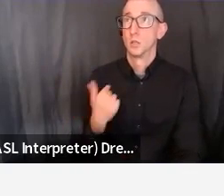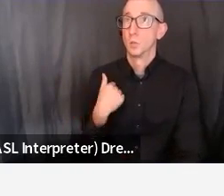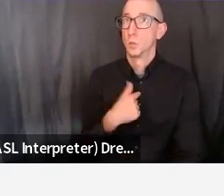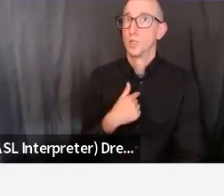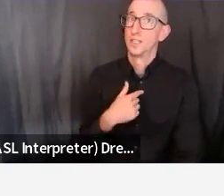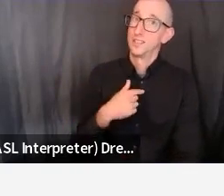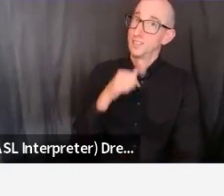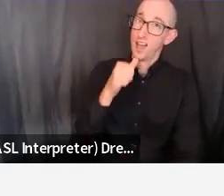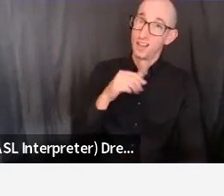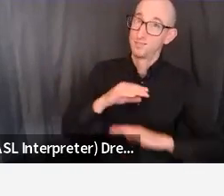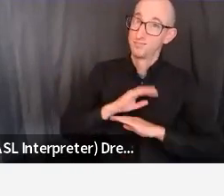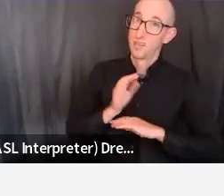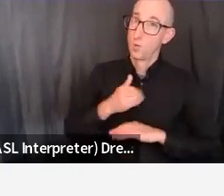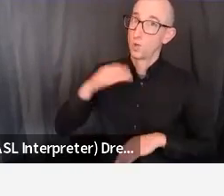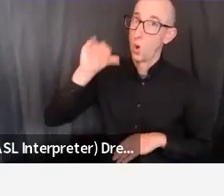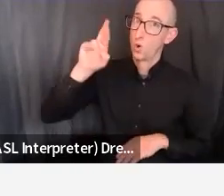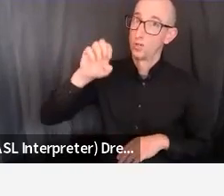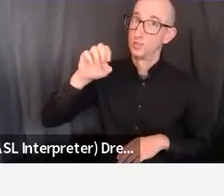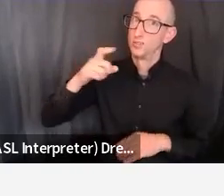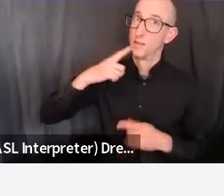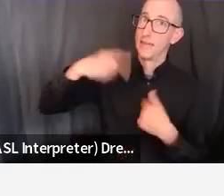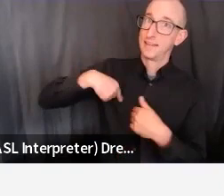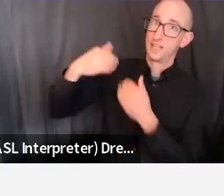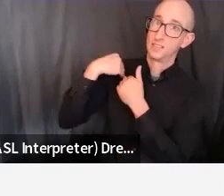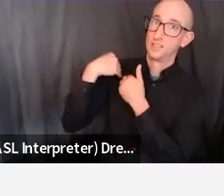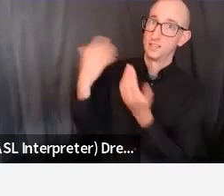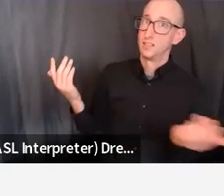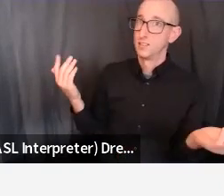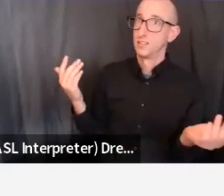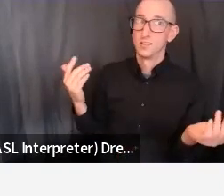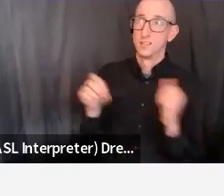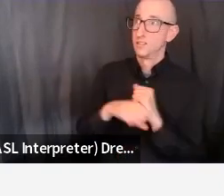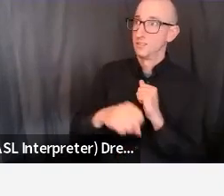for the Consolidated Rail Infrastructure and Safety Improvements Program to fund locomotive